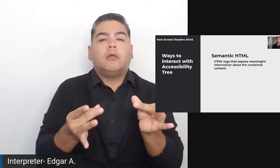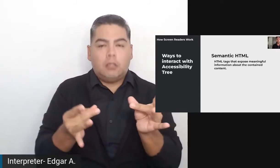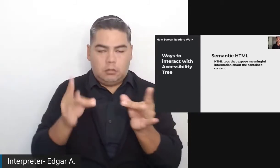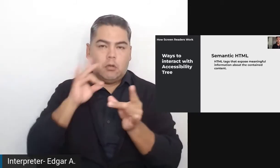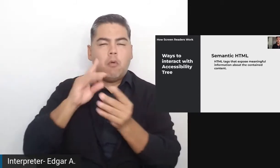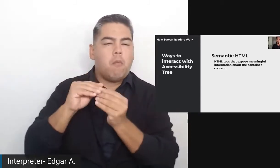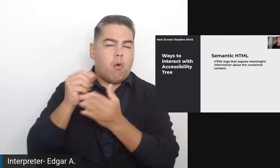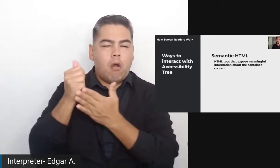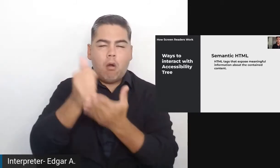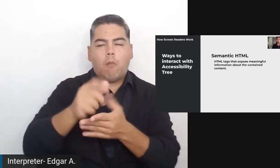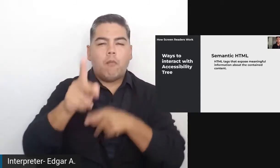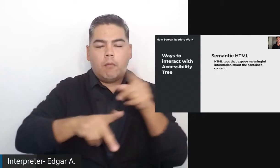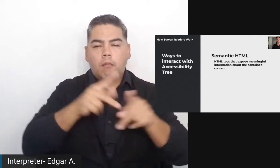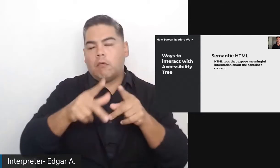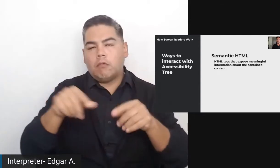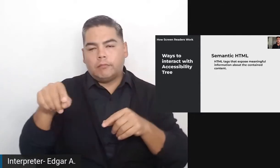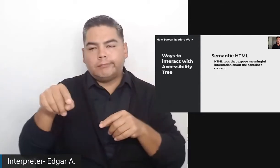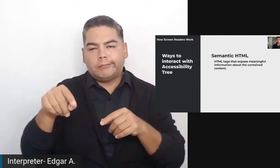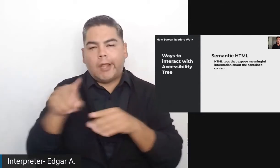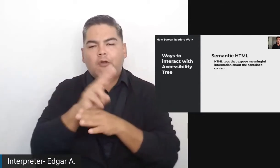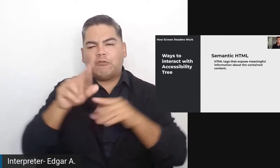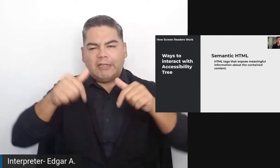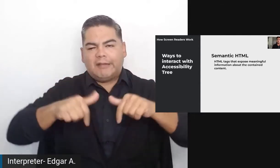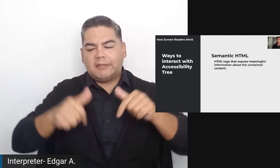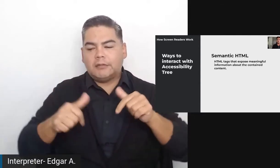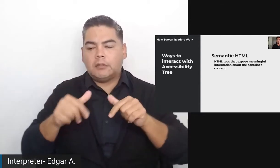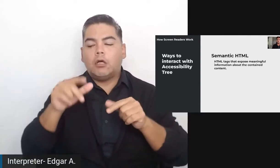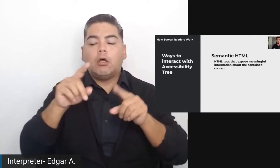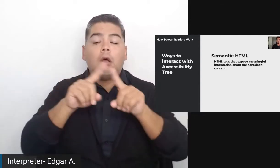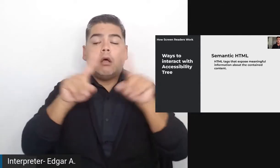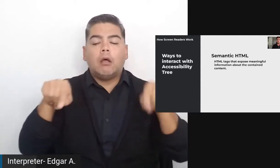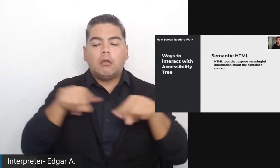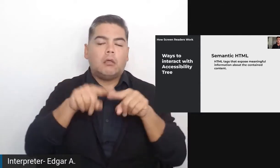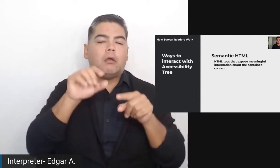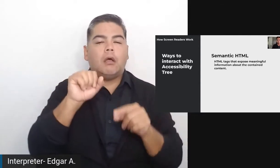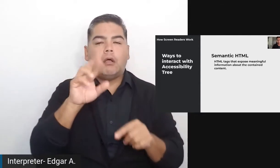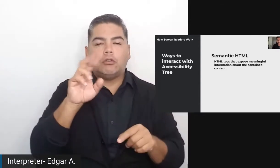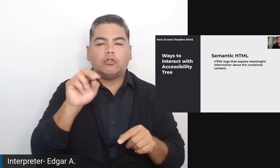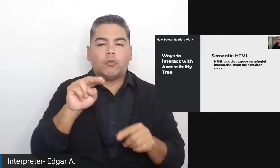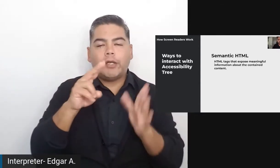and some context to the screen reader users and assist to those users.